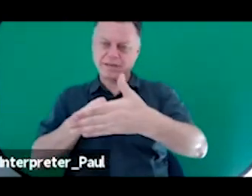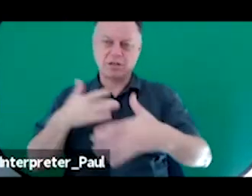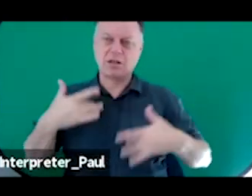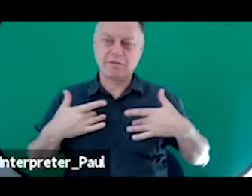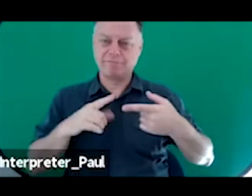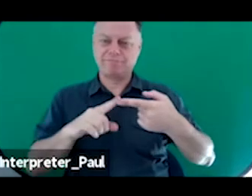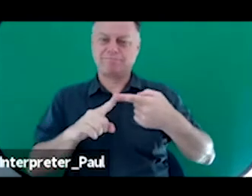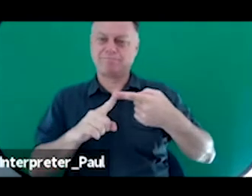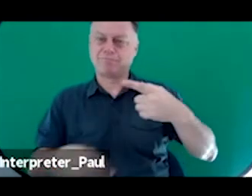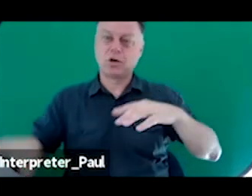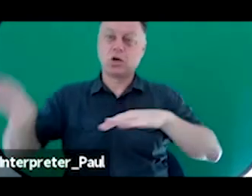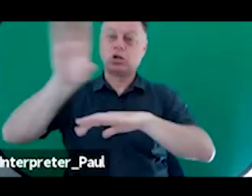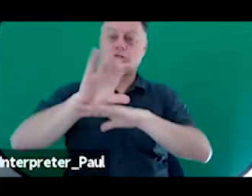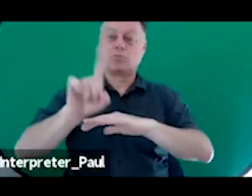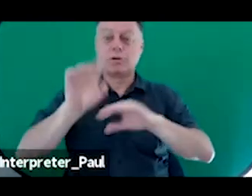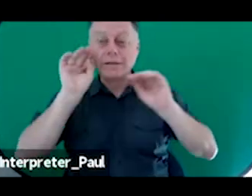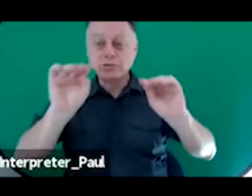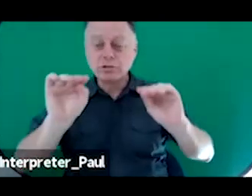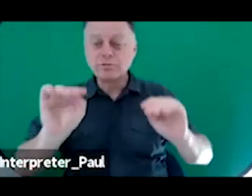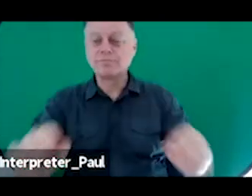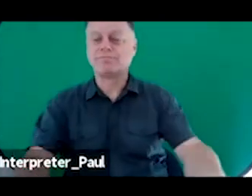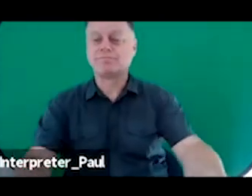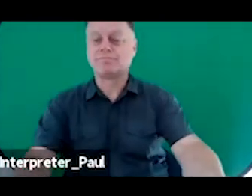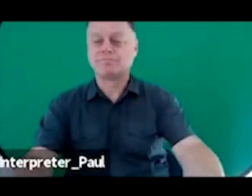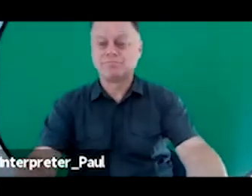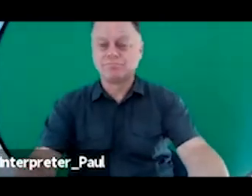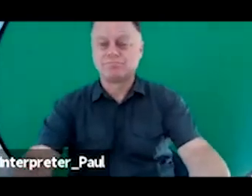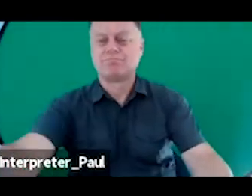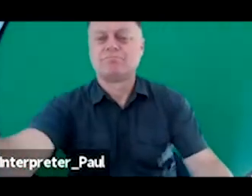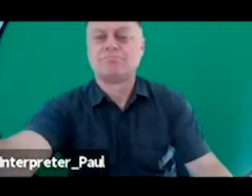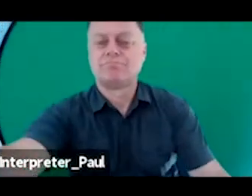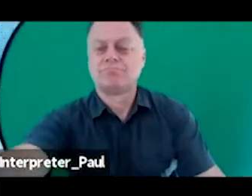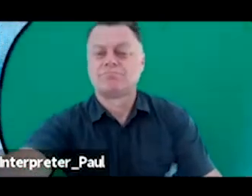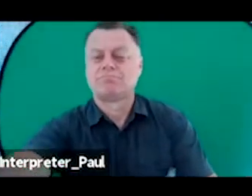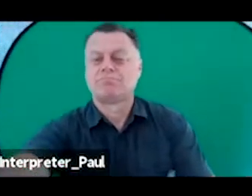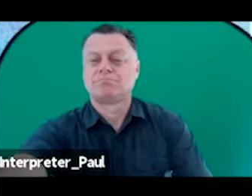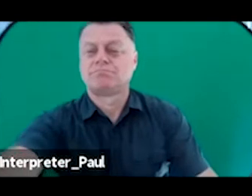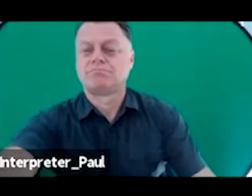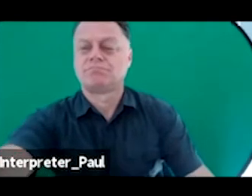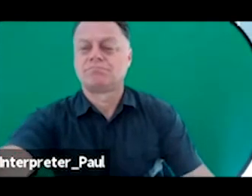but education, talking about further education, vocational education or colleges and universities,